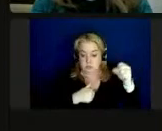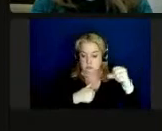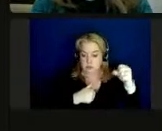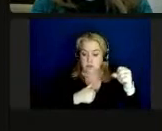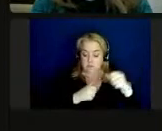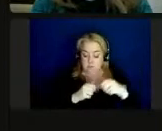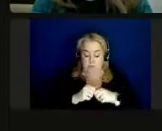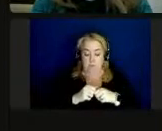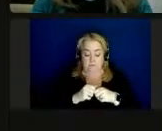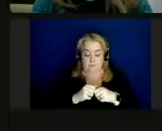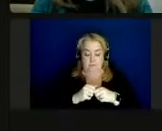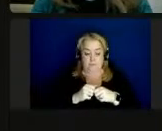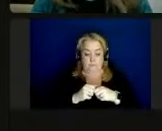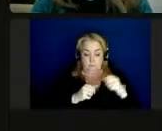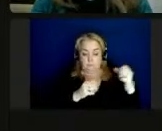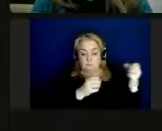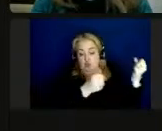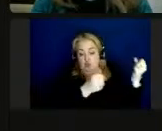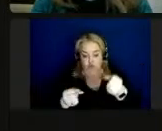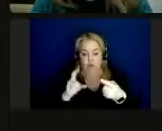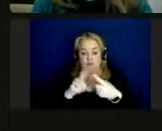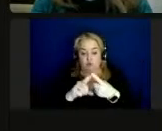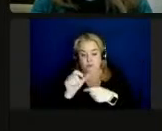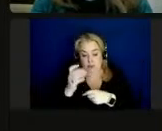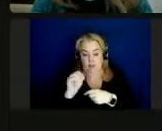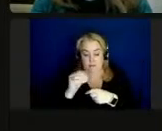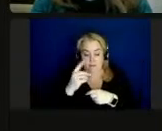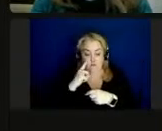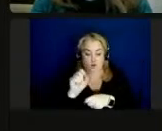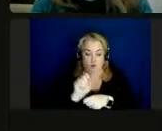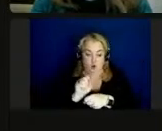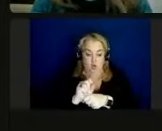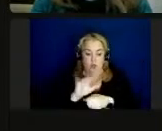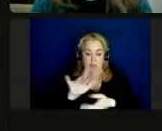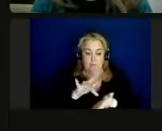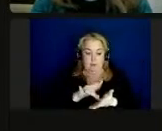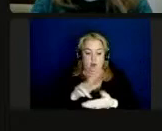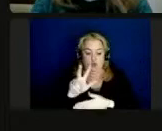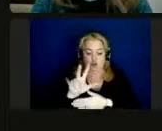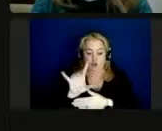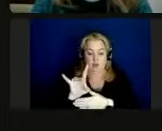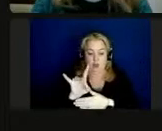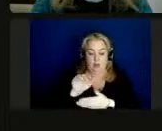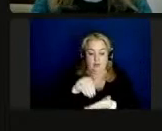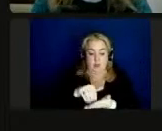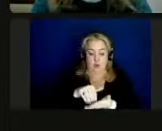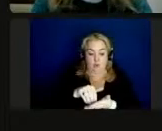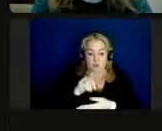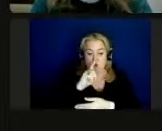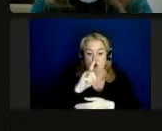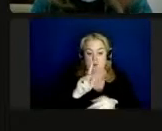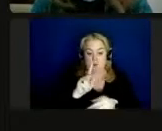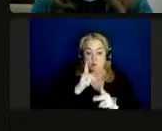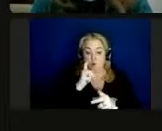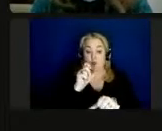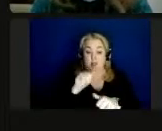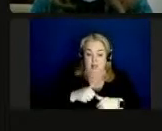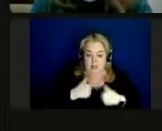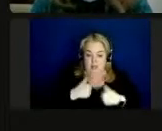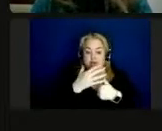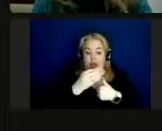WHERE THEY WORK MIDDLE.